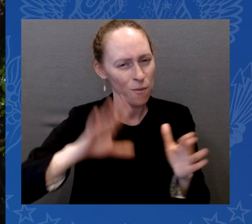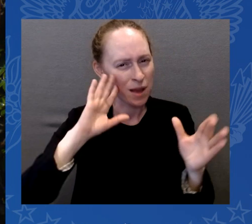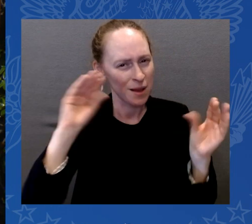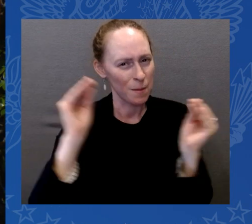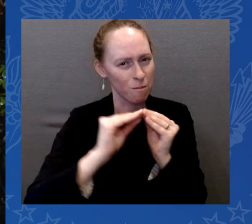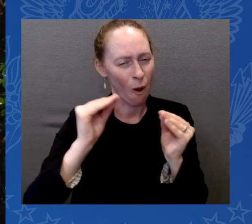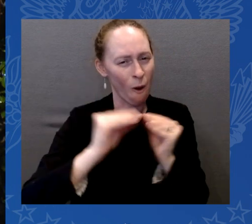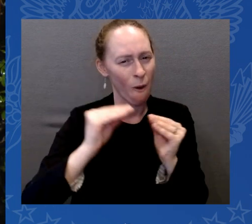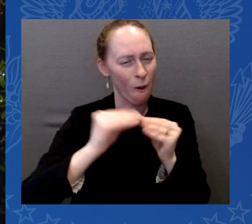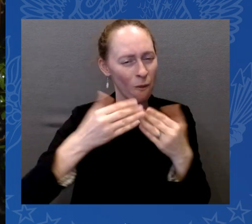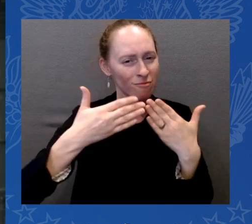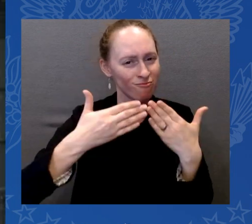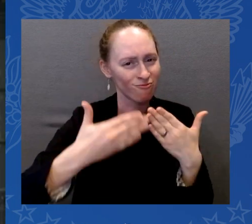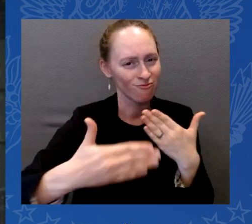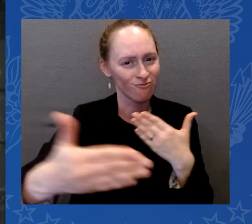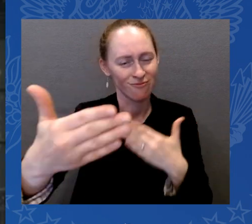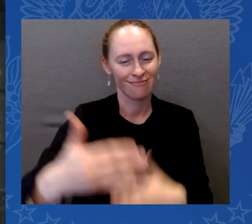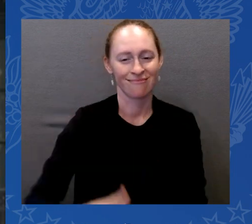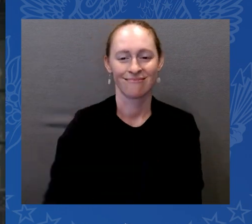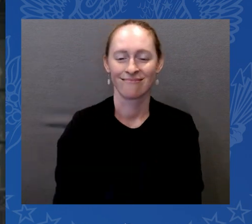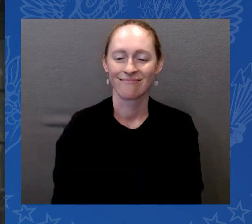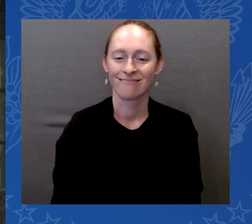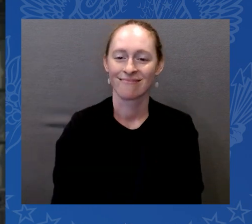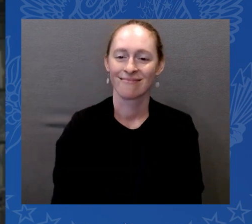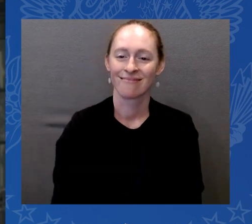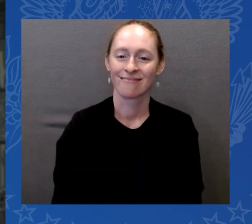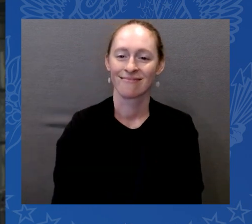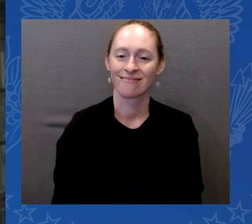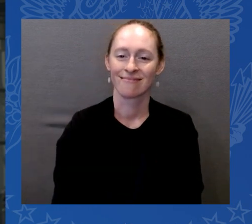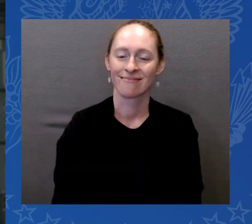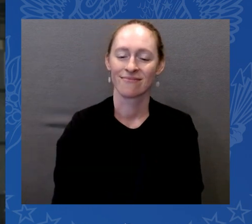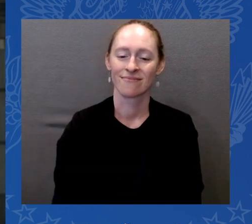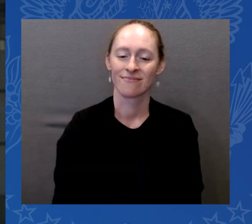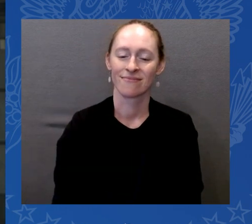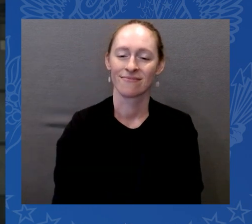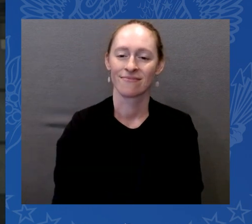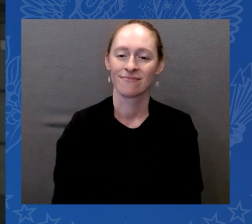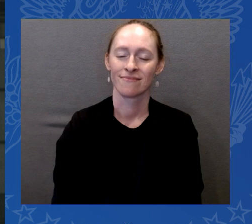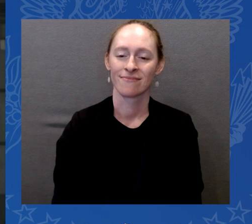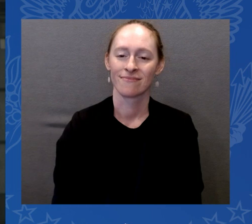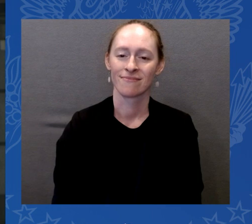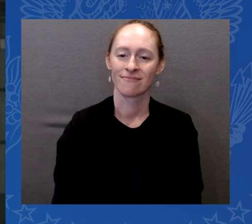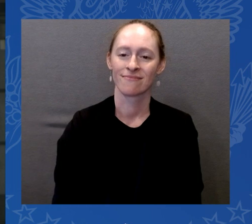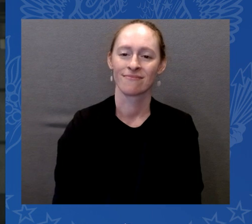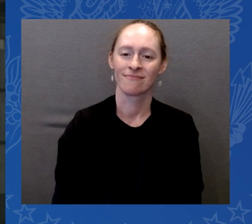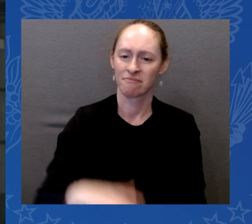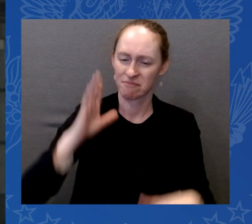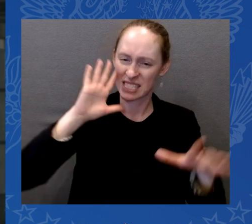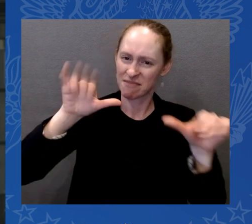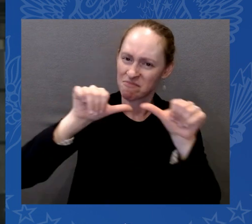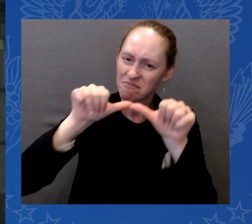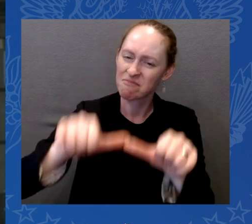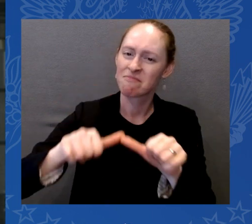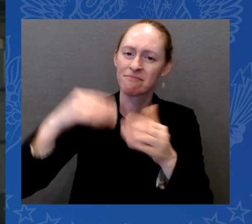Together, we'll champion investments that lift all American working families and provide for the future for our kids.